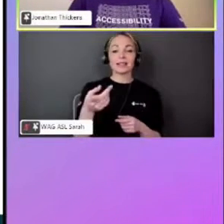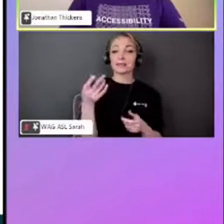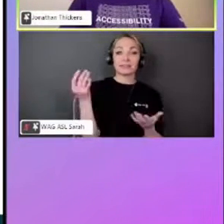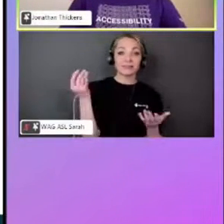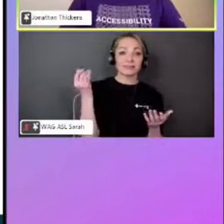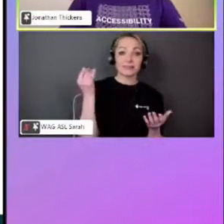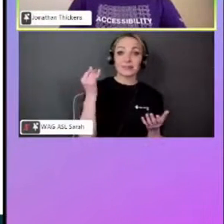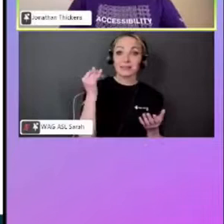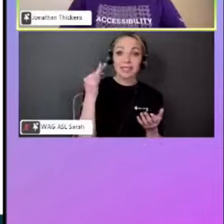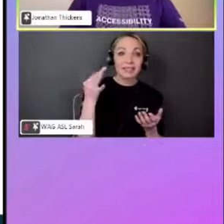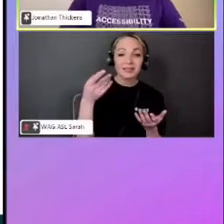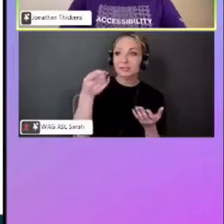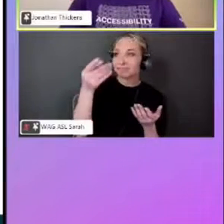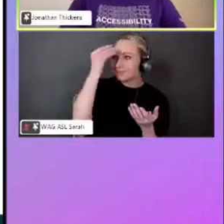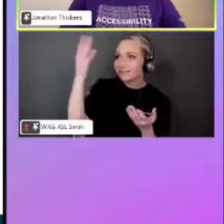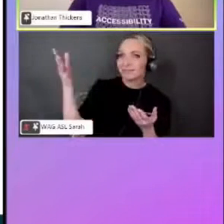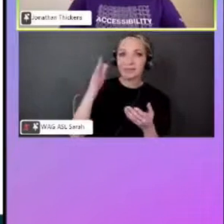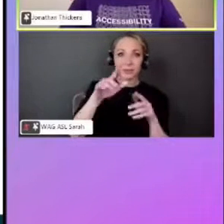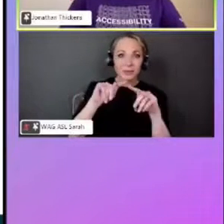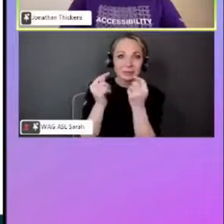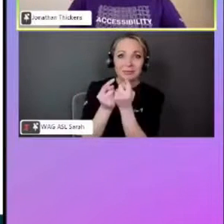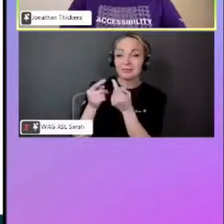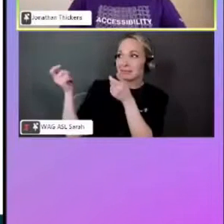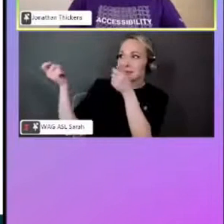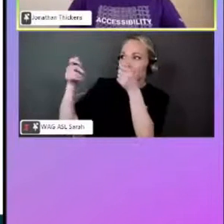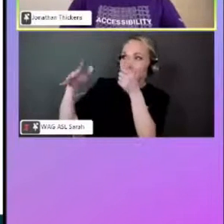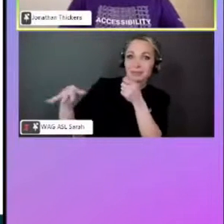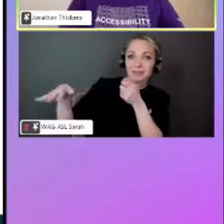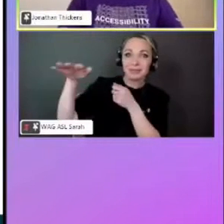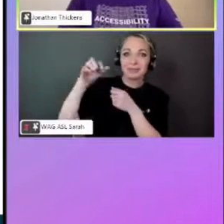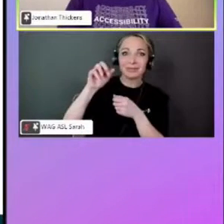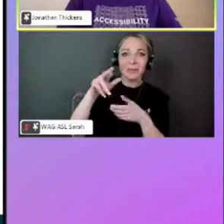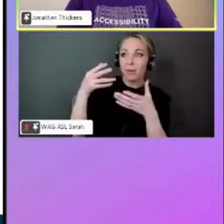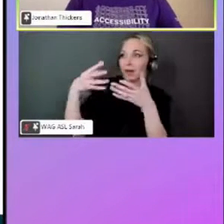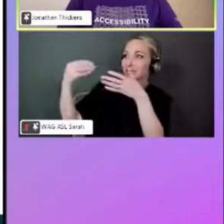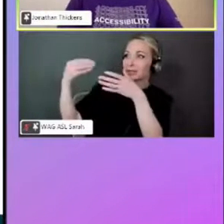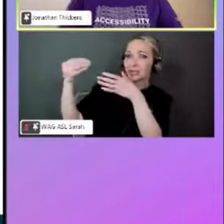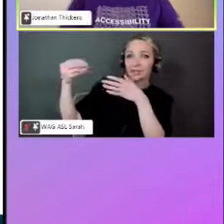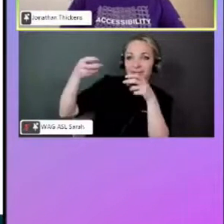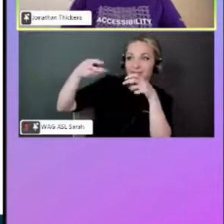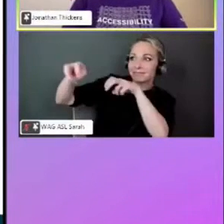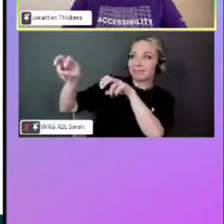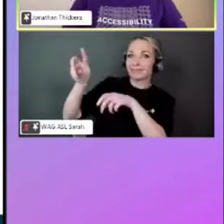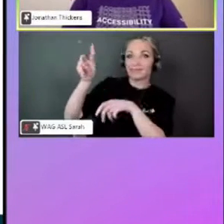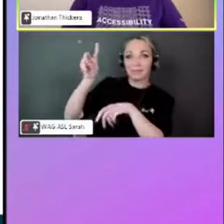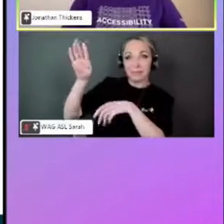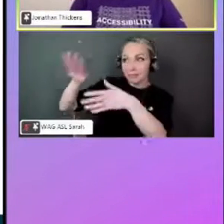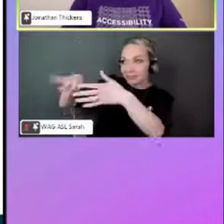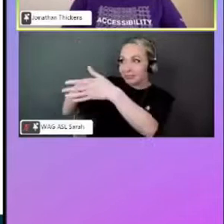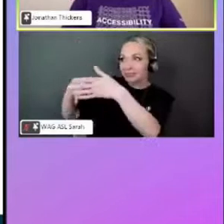or even add it to your issue tracking software or an external issue database, that data could be significantly less effective